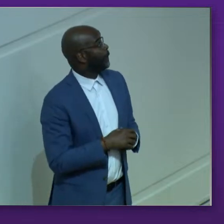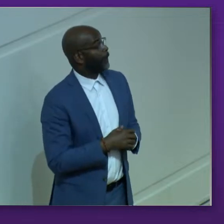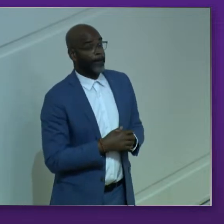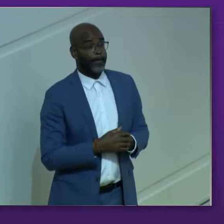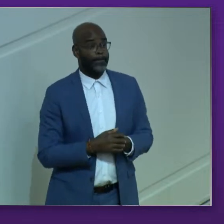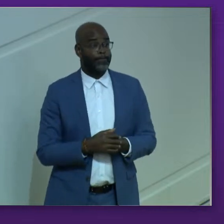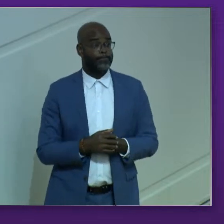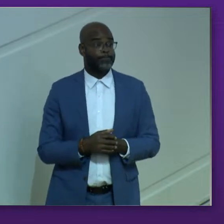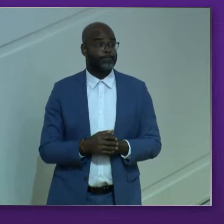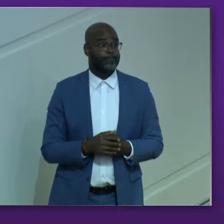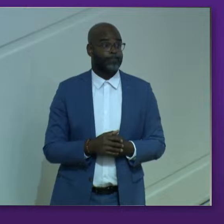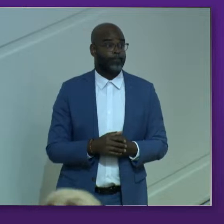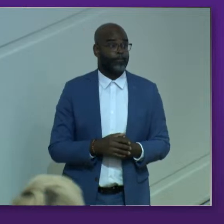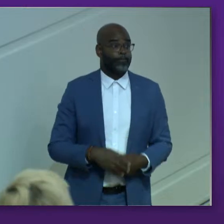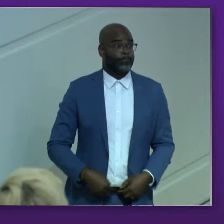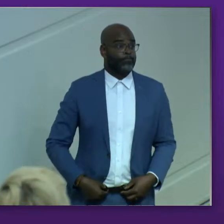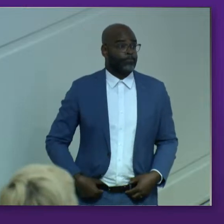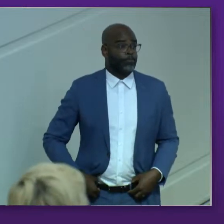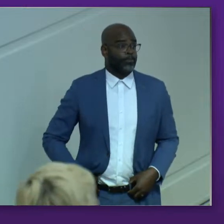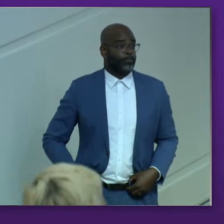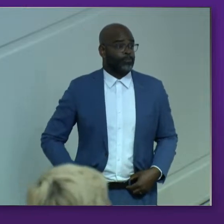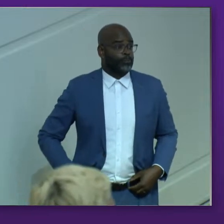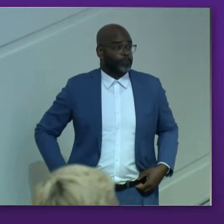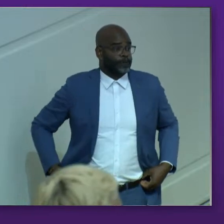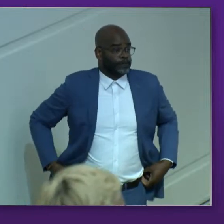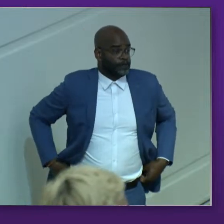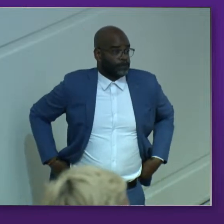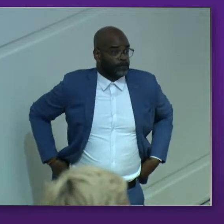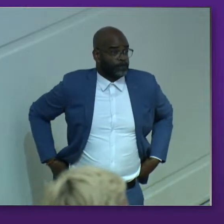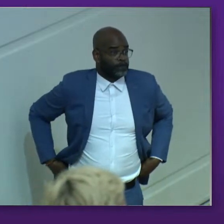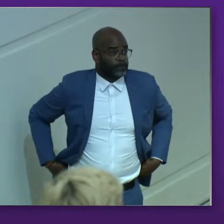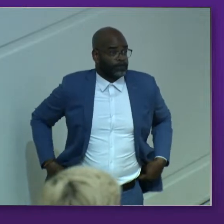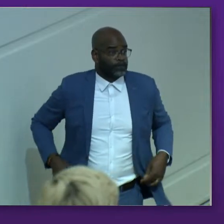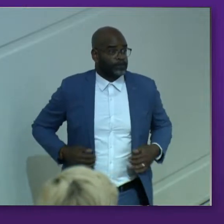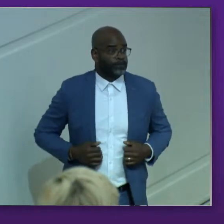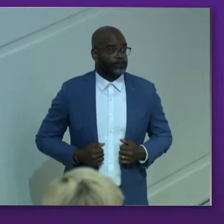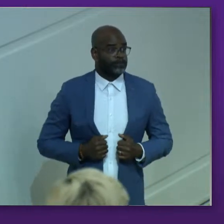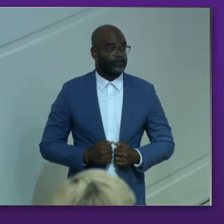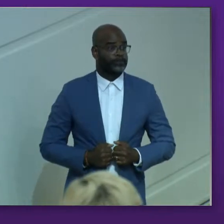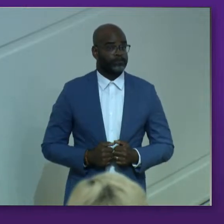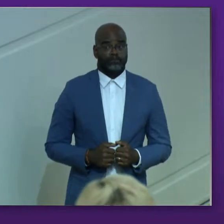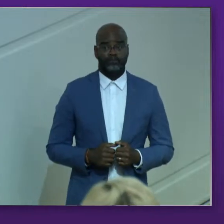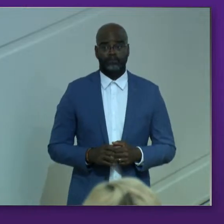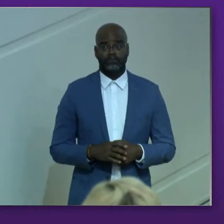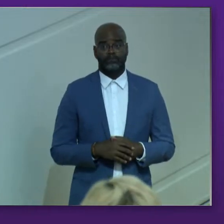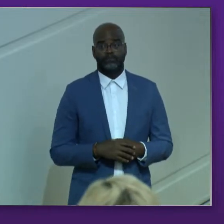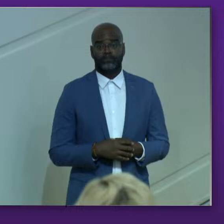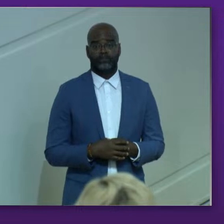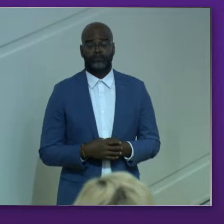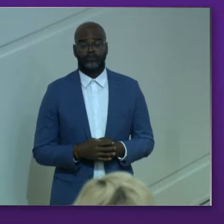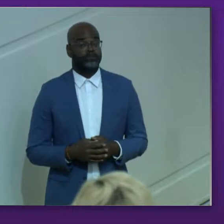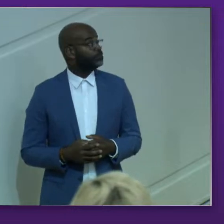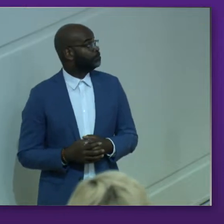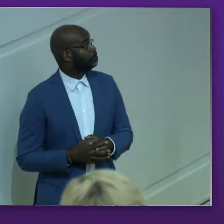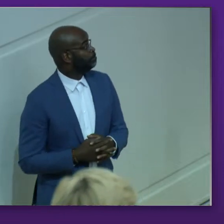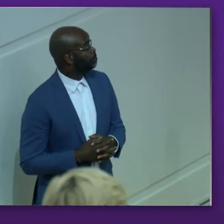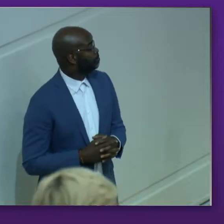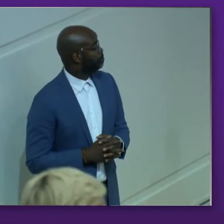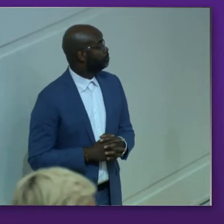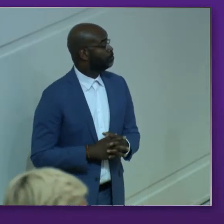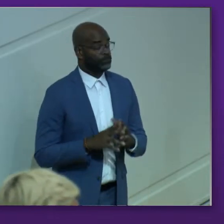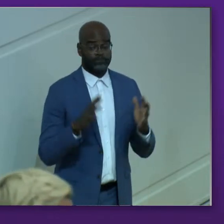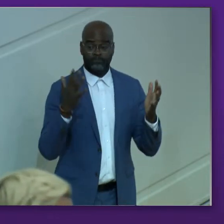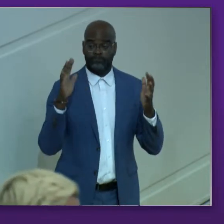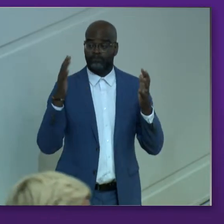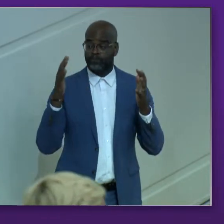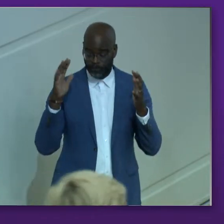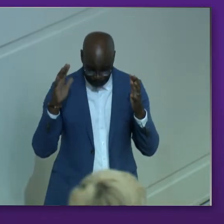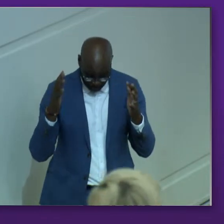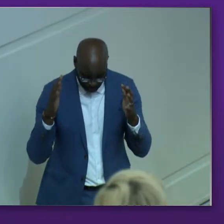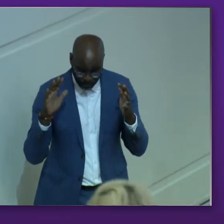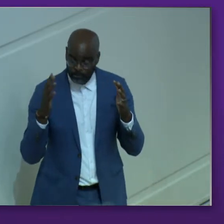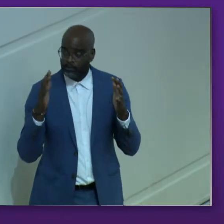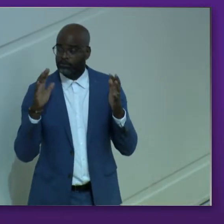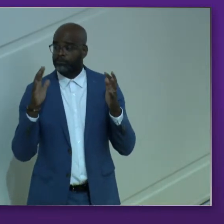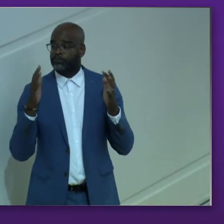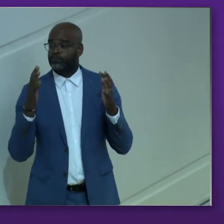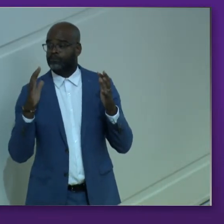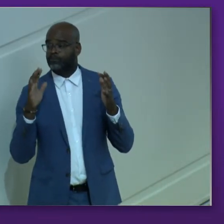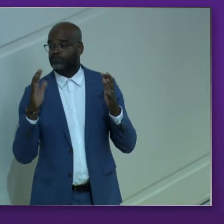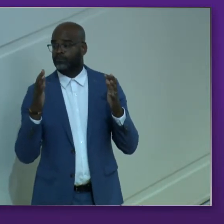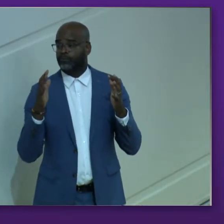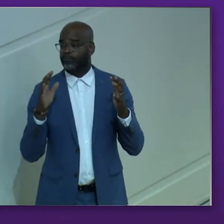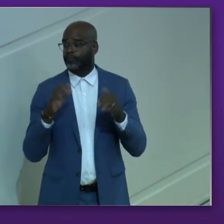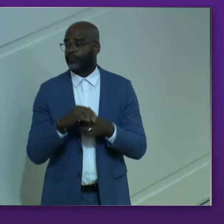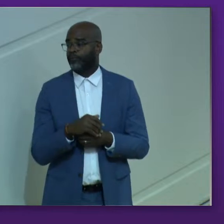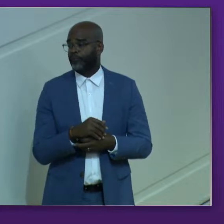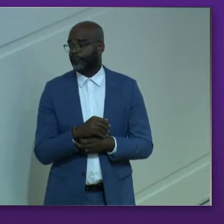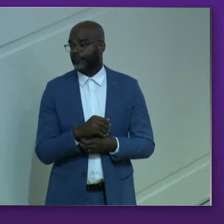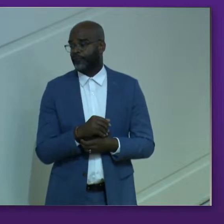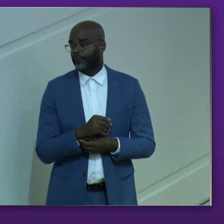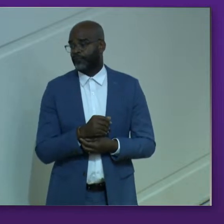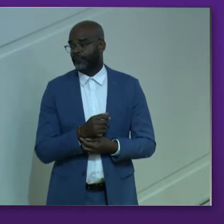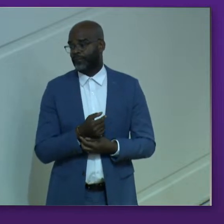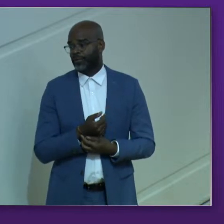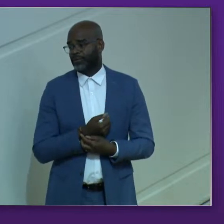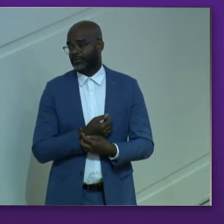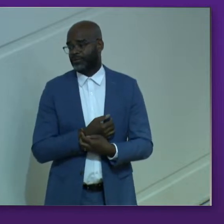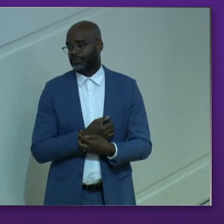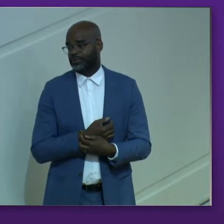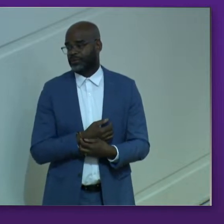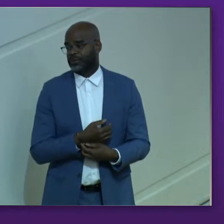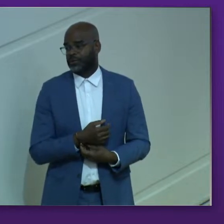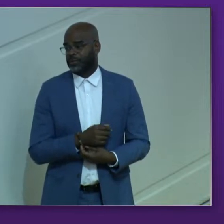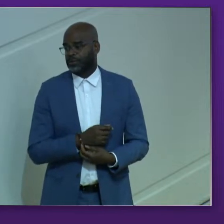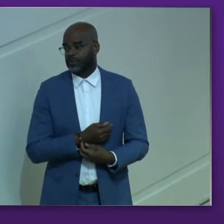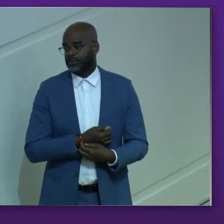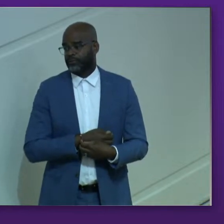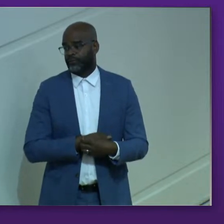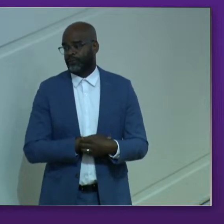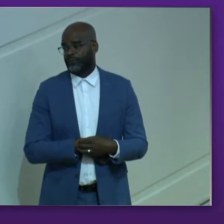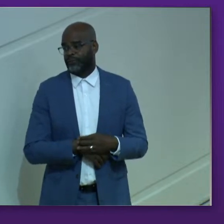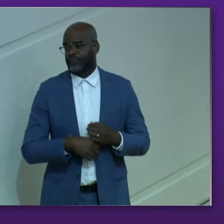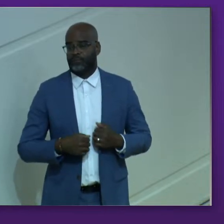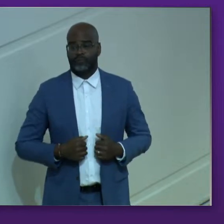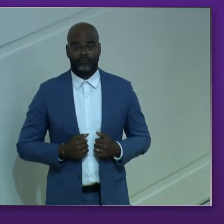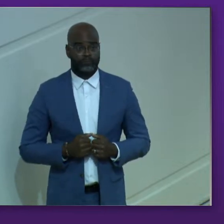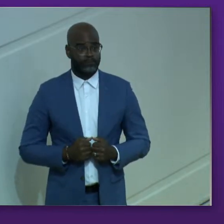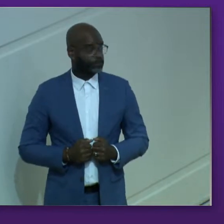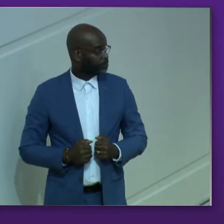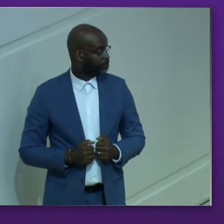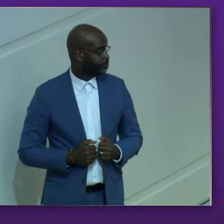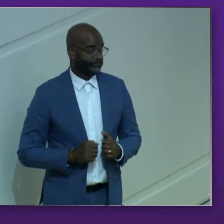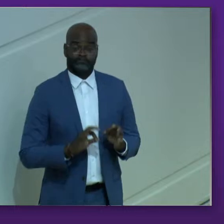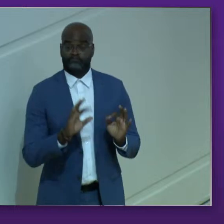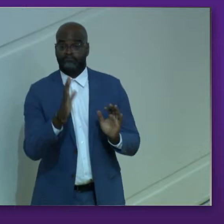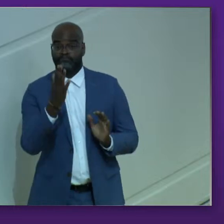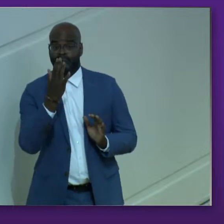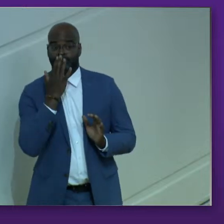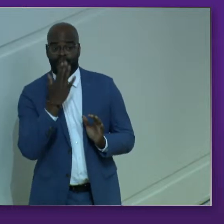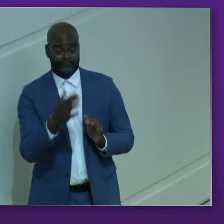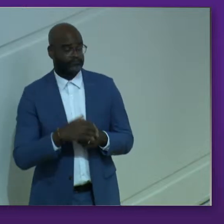RECOGNIZED.